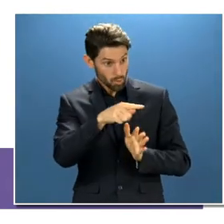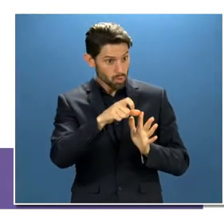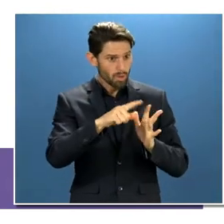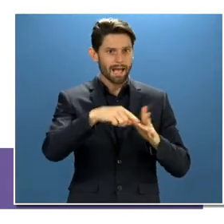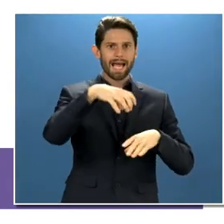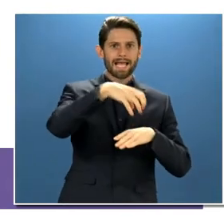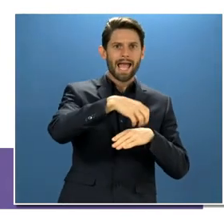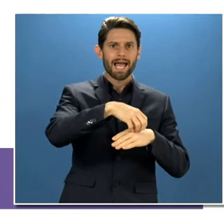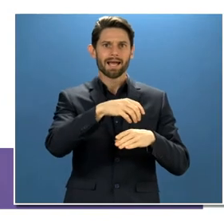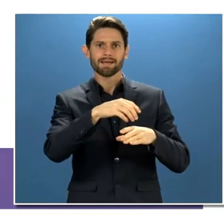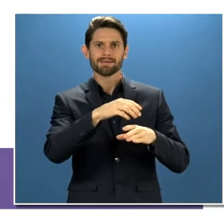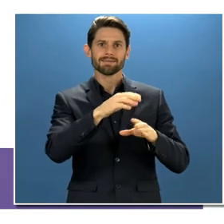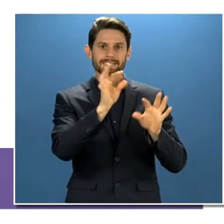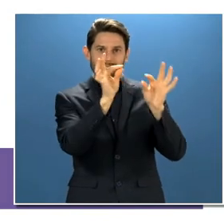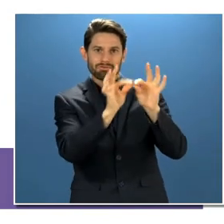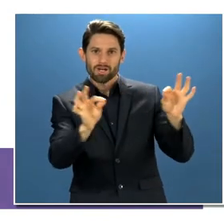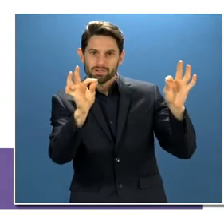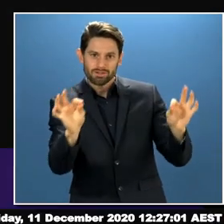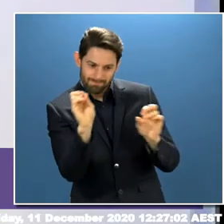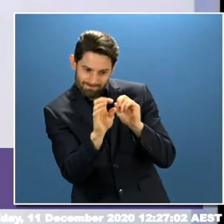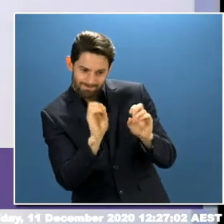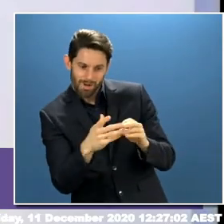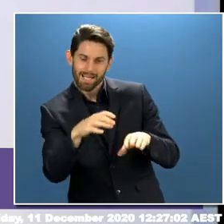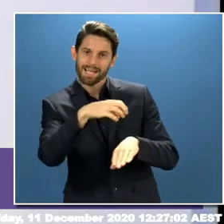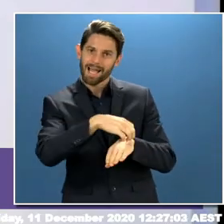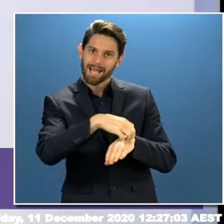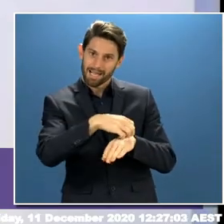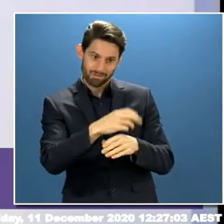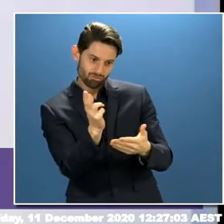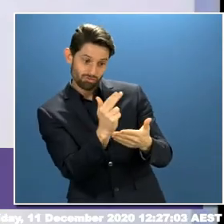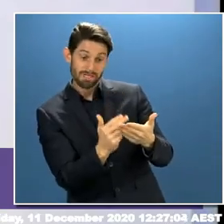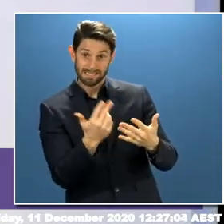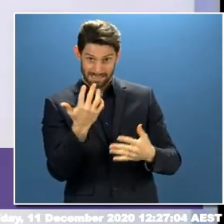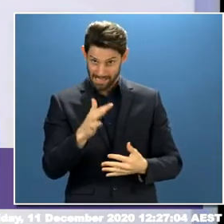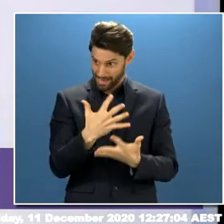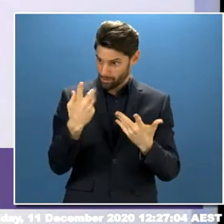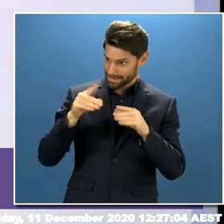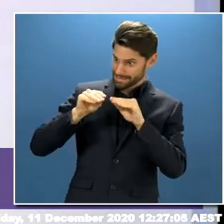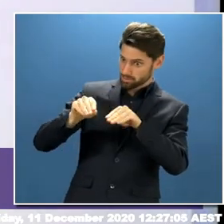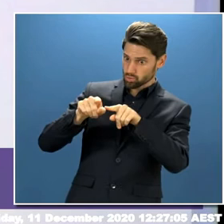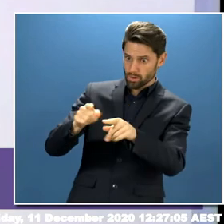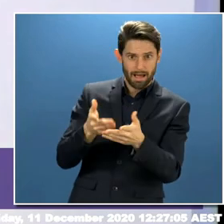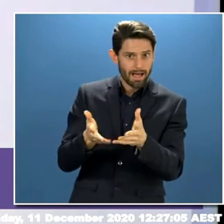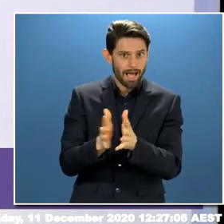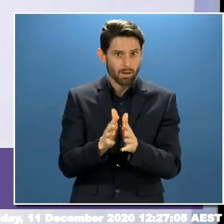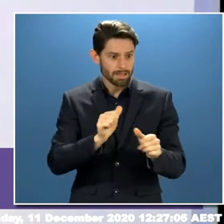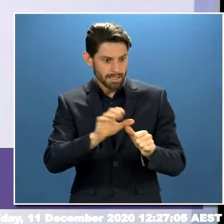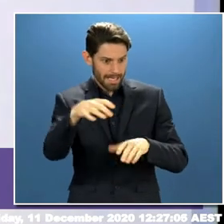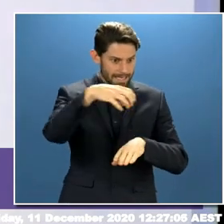And in terms of doing cake decorating, did anybody teach you how to be a good cake decorator?